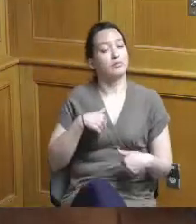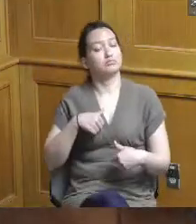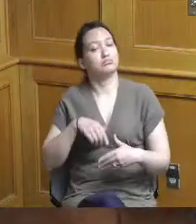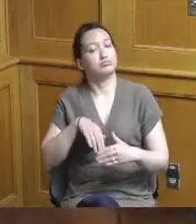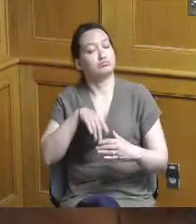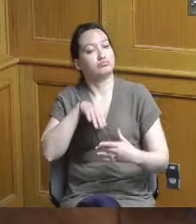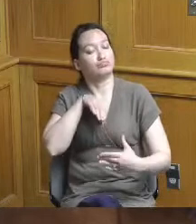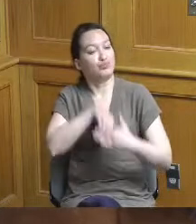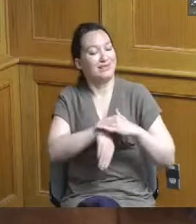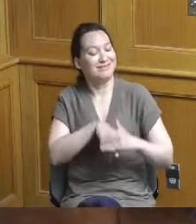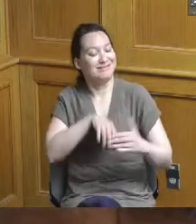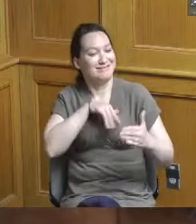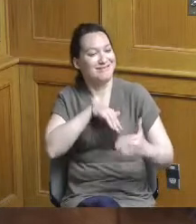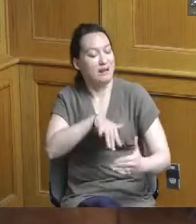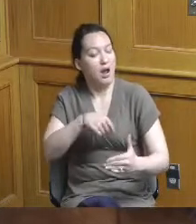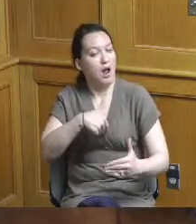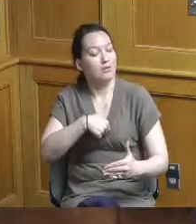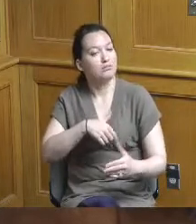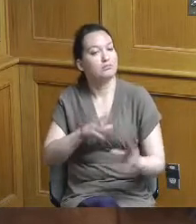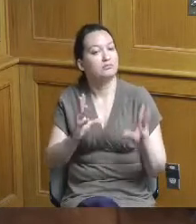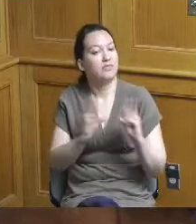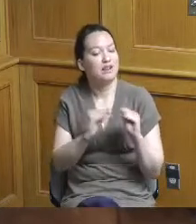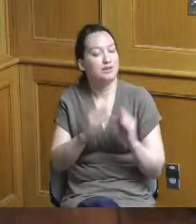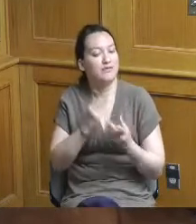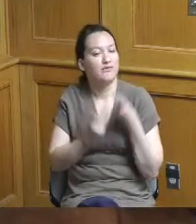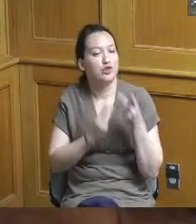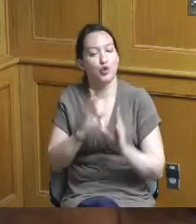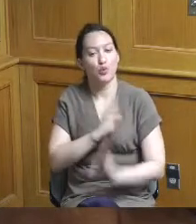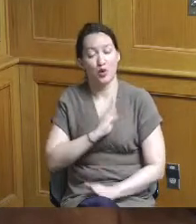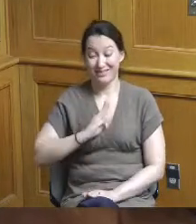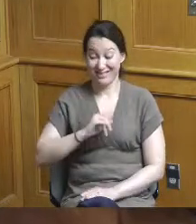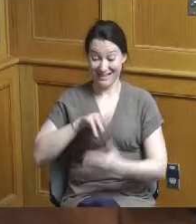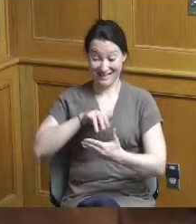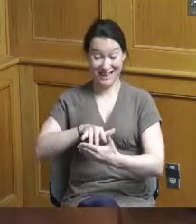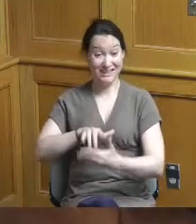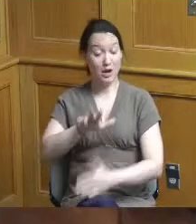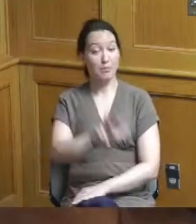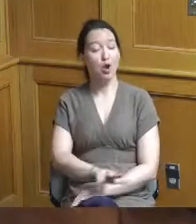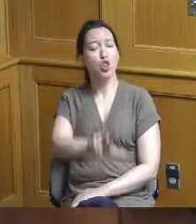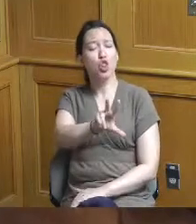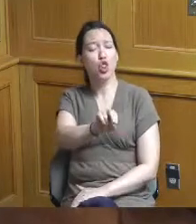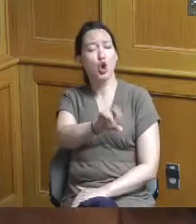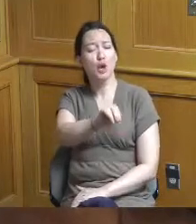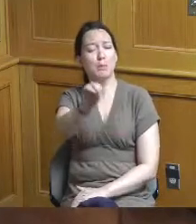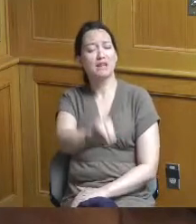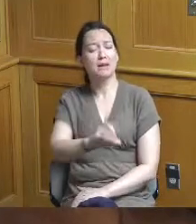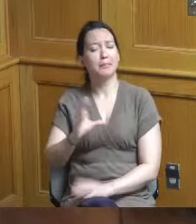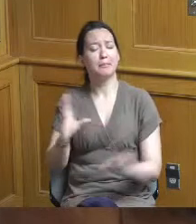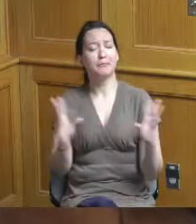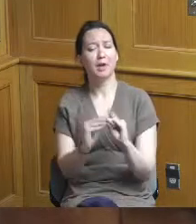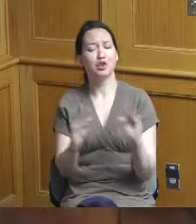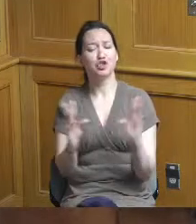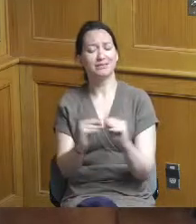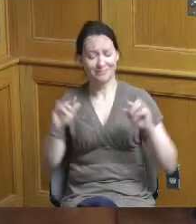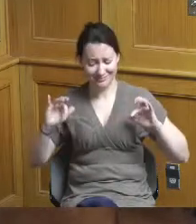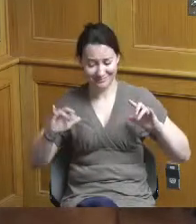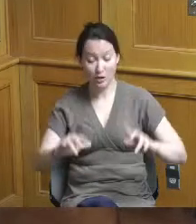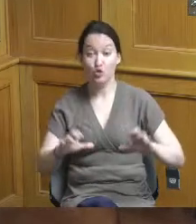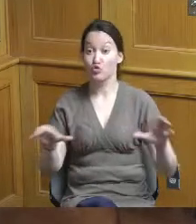in the thing I was shocked that they said in the study only 30 percent of conventions groups said